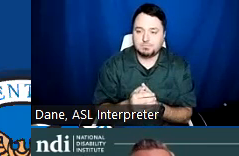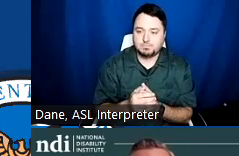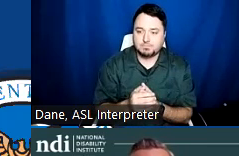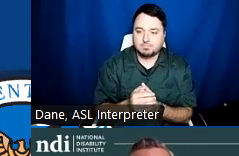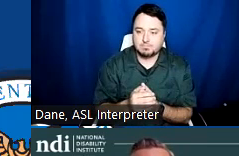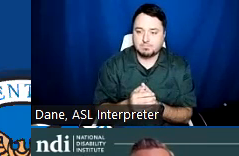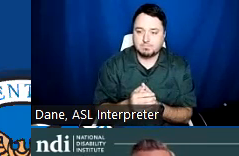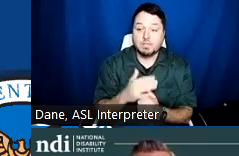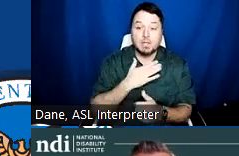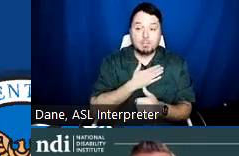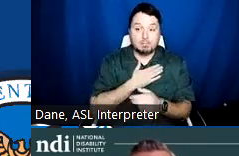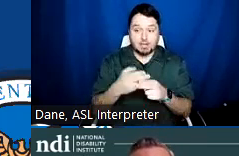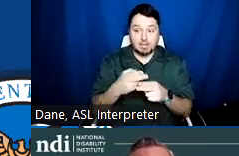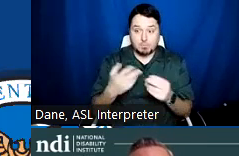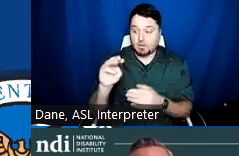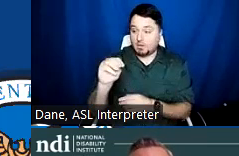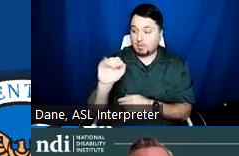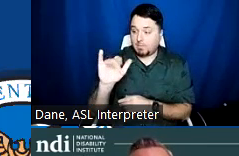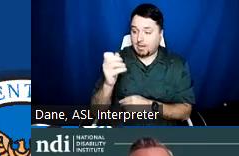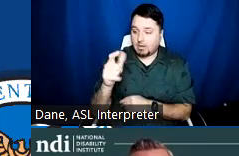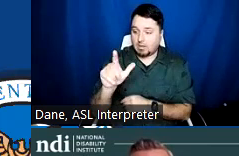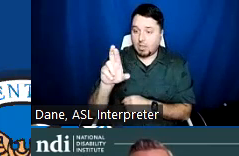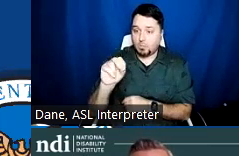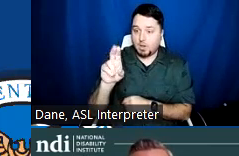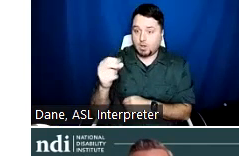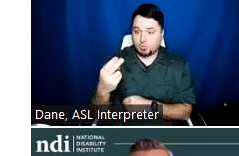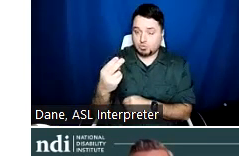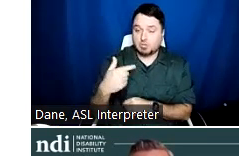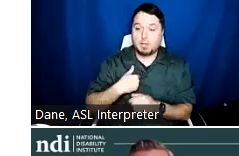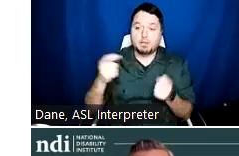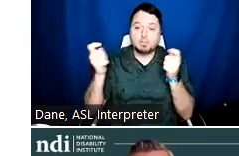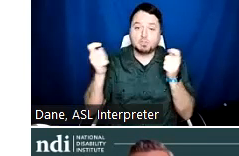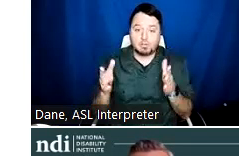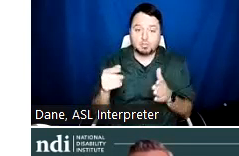My name is Michael Roush and I am the director for the Center for